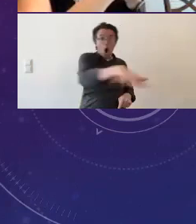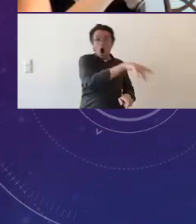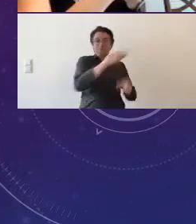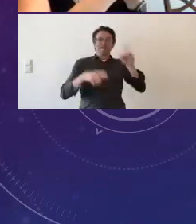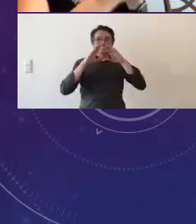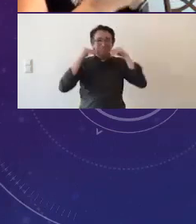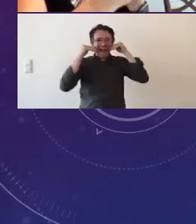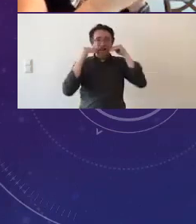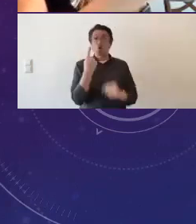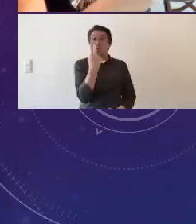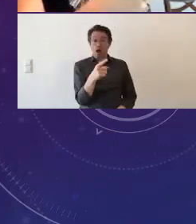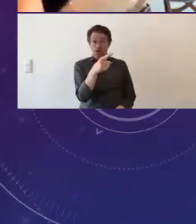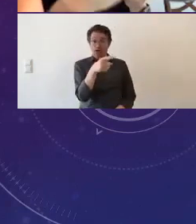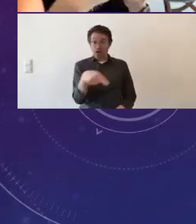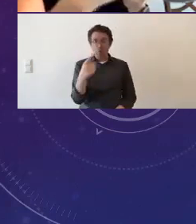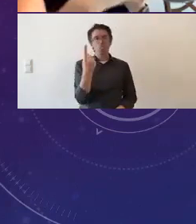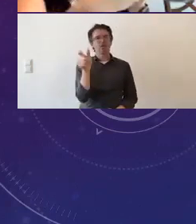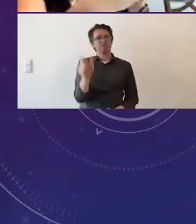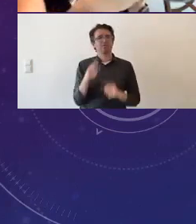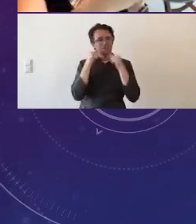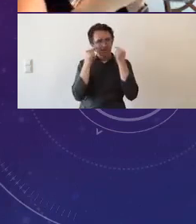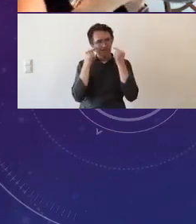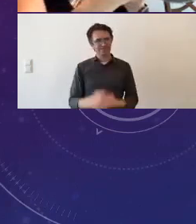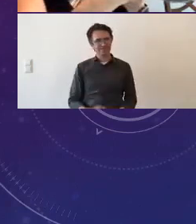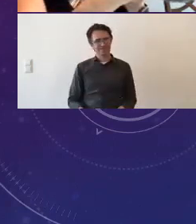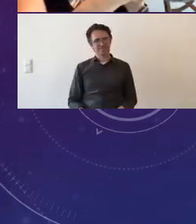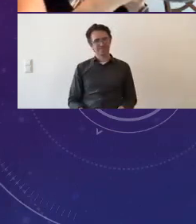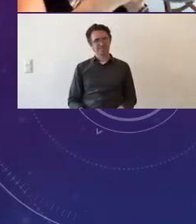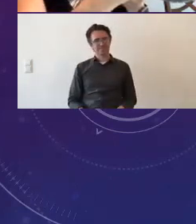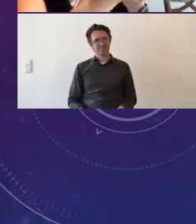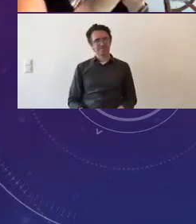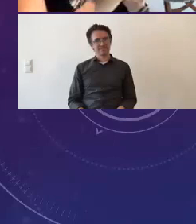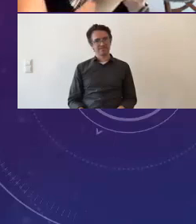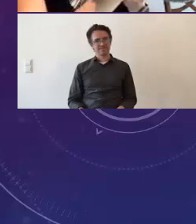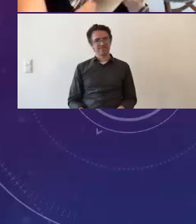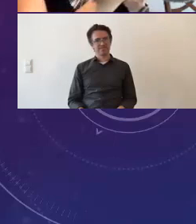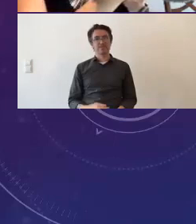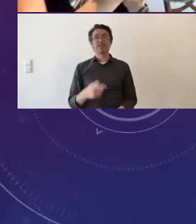if I do the circle and then doing the laughing that means our people are